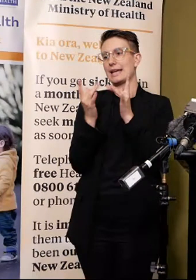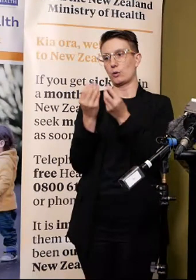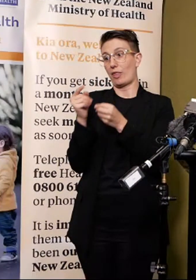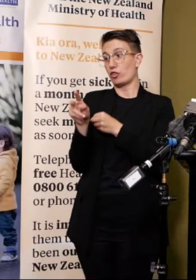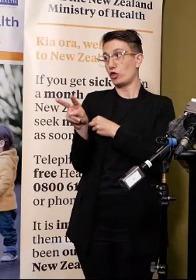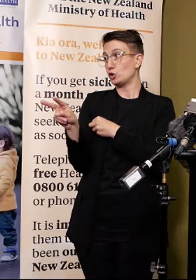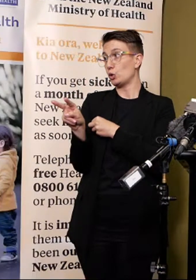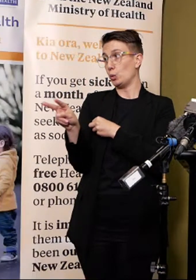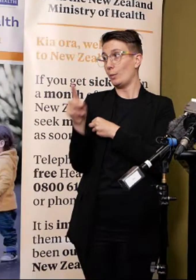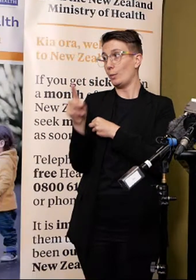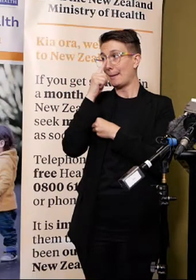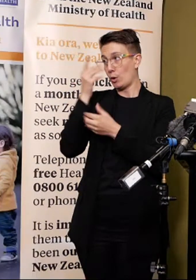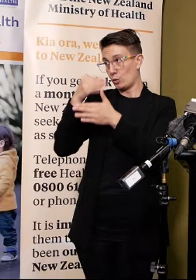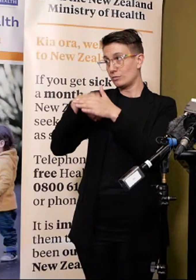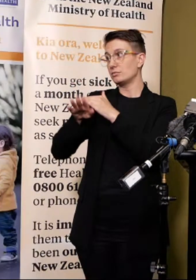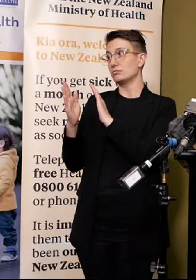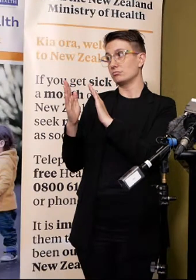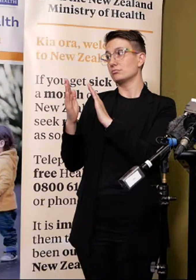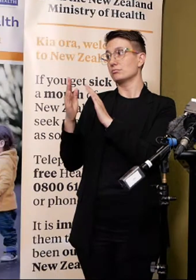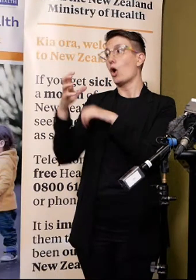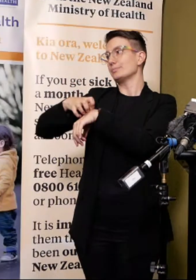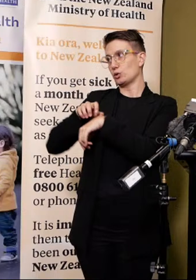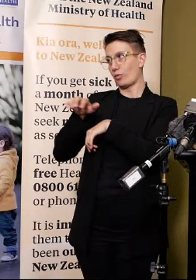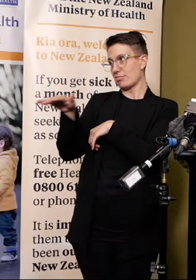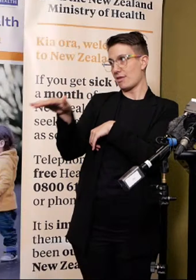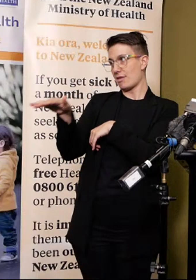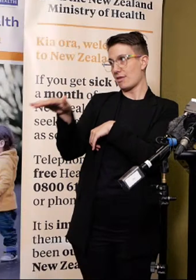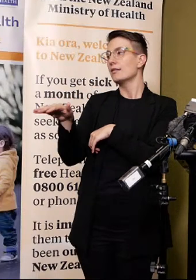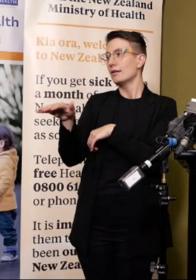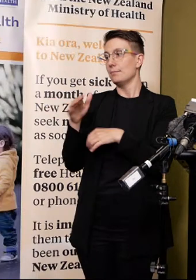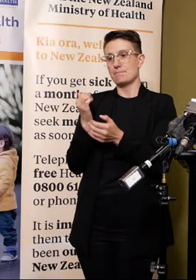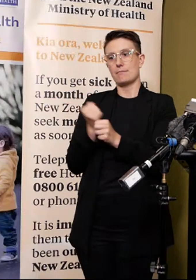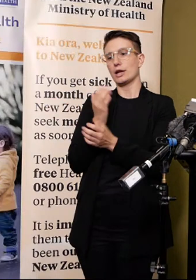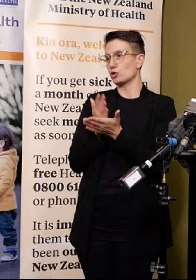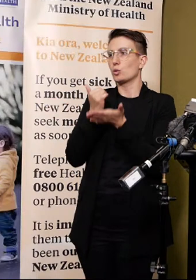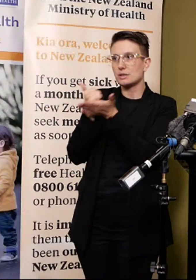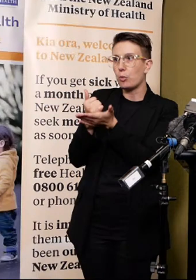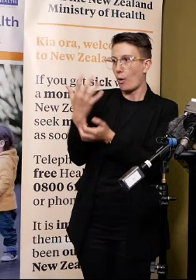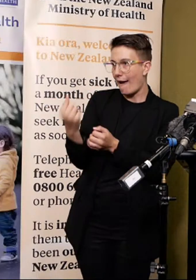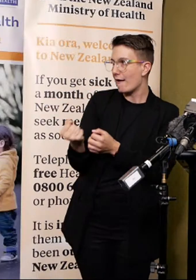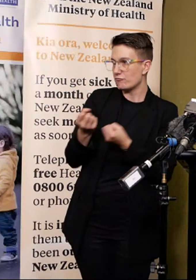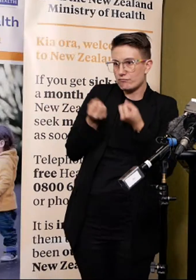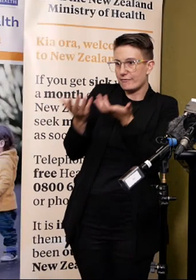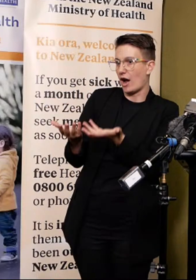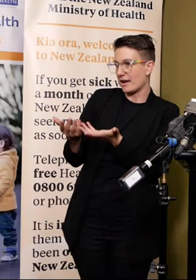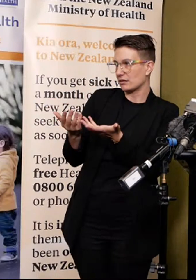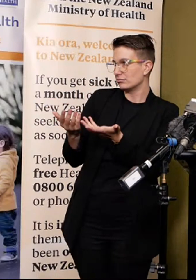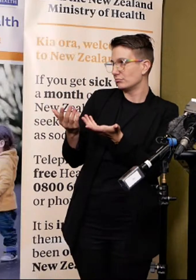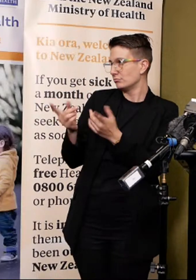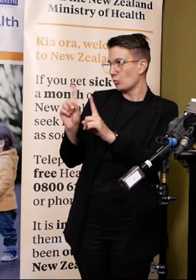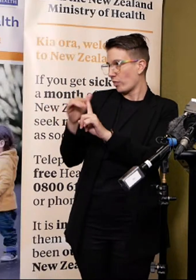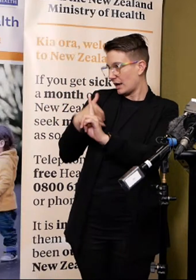And they're the ones who are monitoring their condition and providing support as required. We don't receive information directly